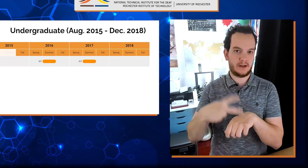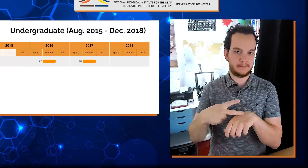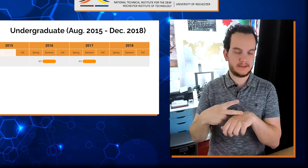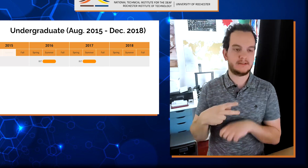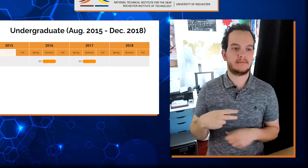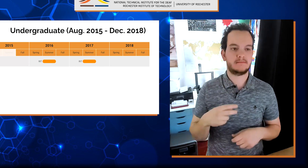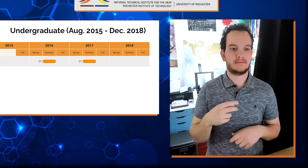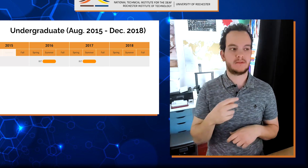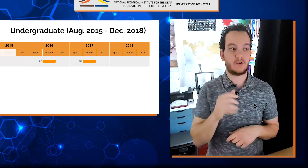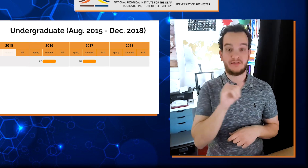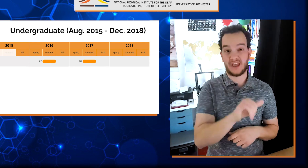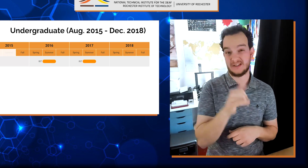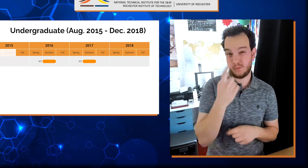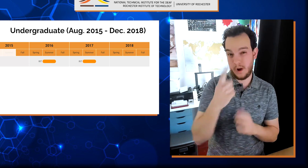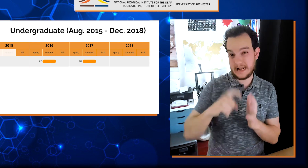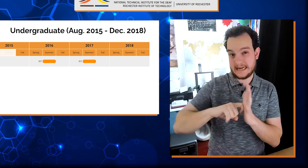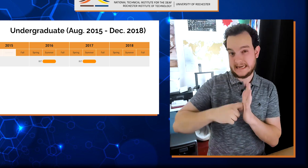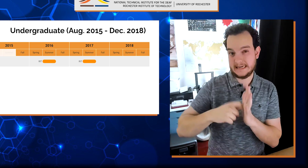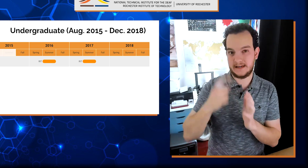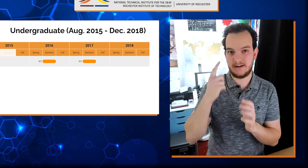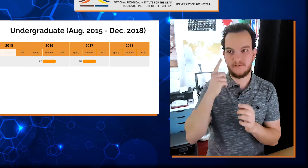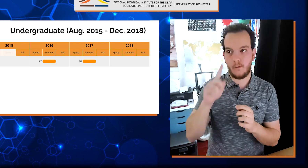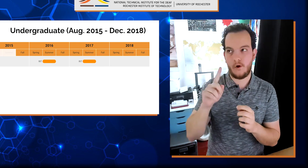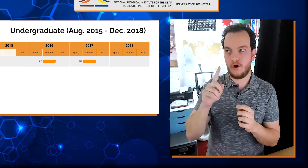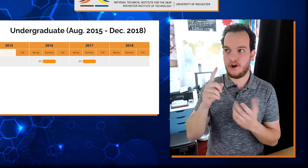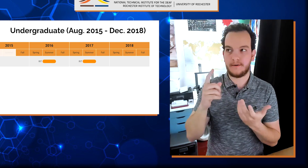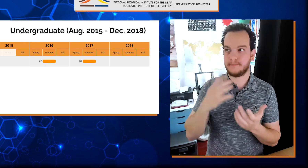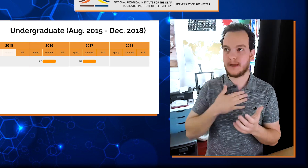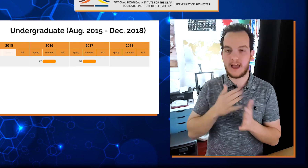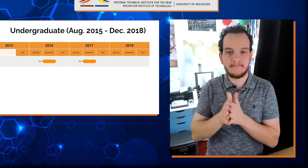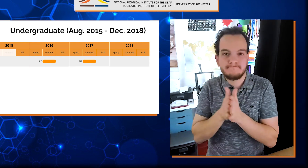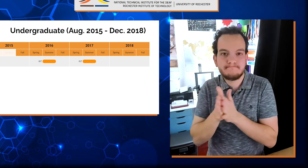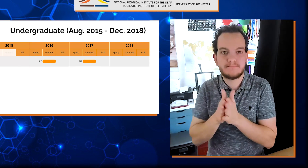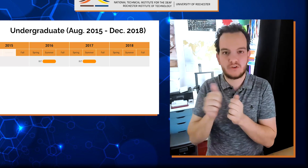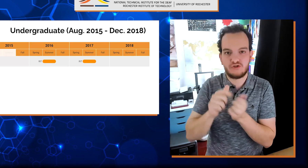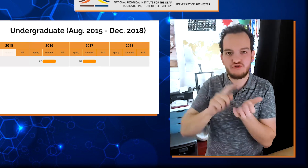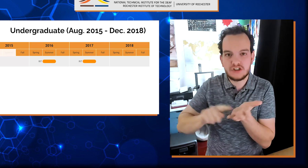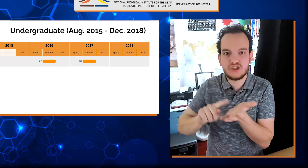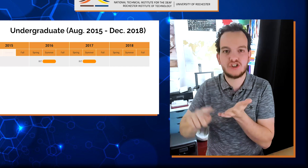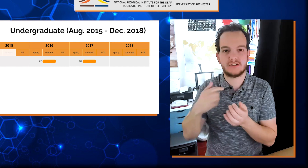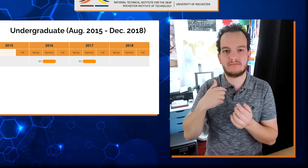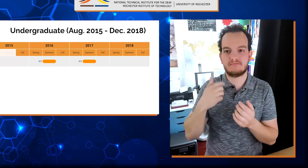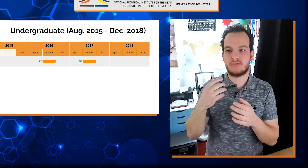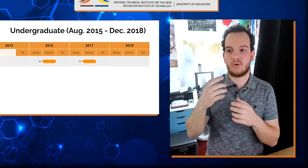and in 2017, two different times, and those opportunities were key to developing